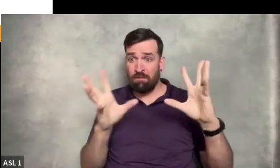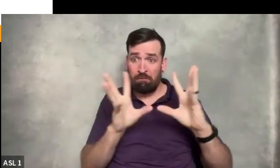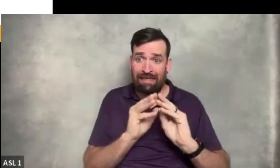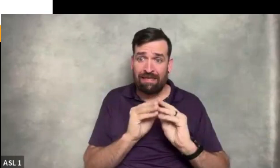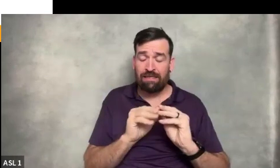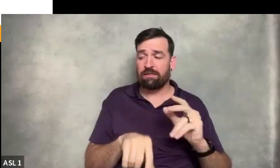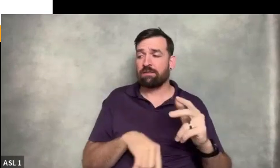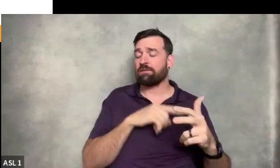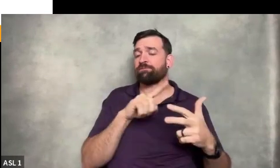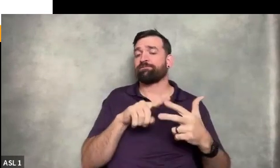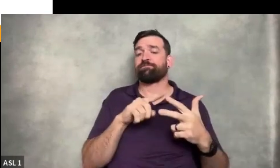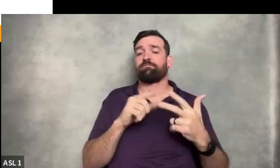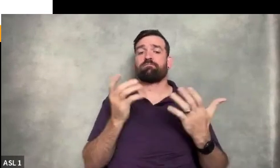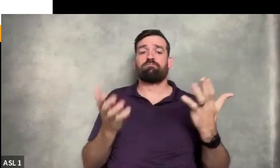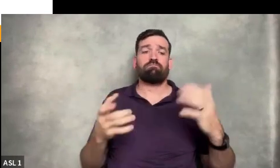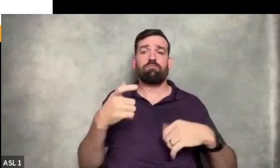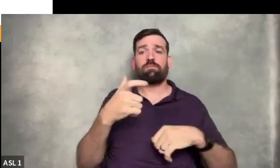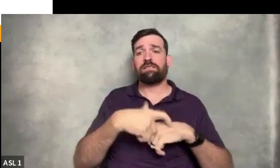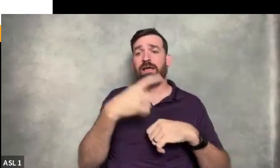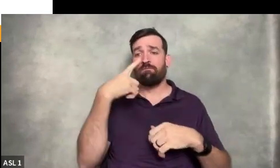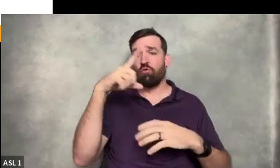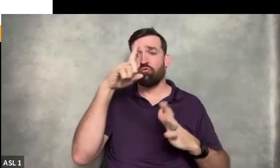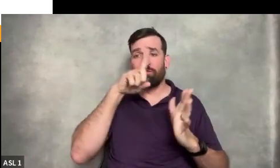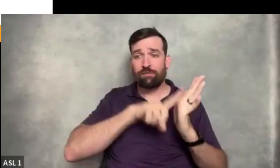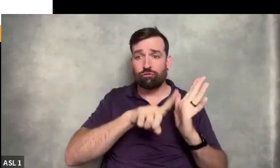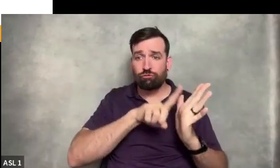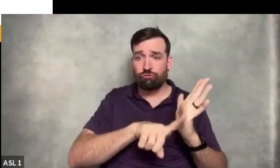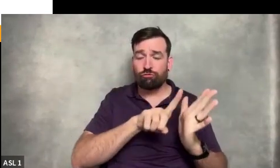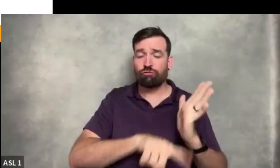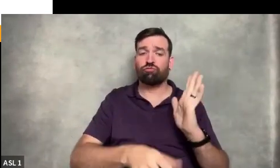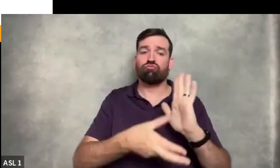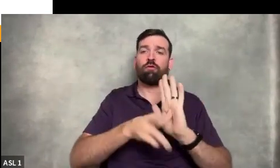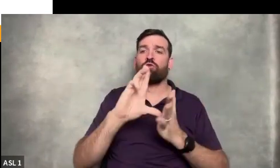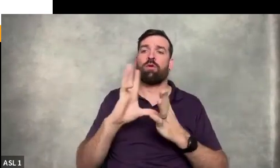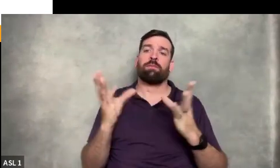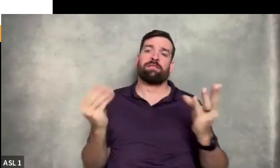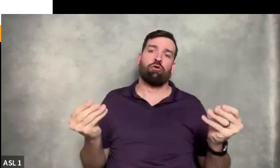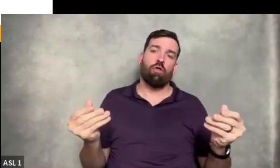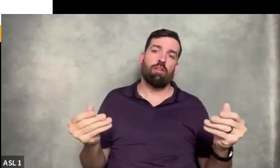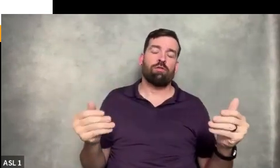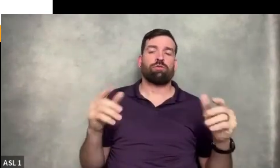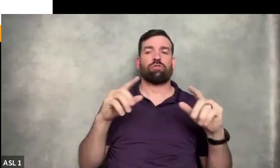you may need time to do research, you may be reviewing materials and other steps that you have